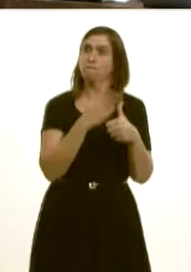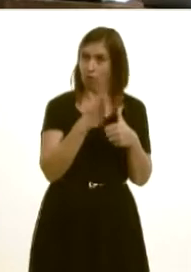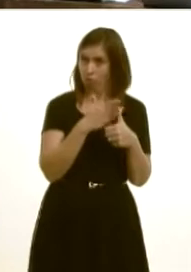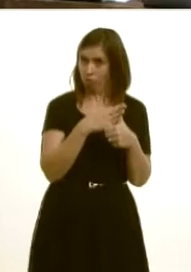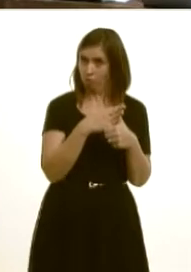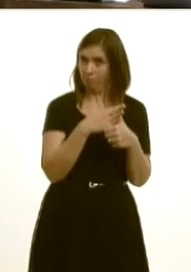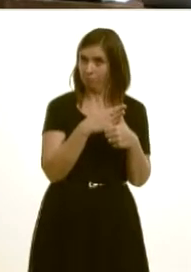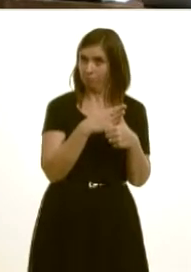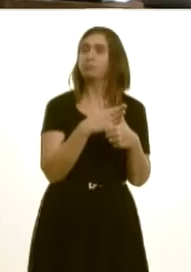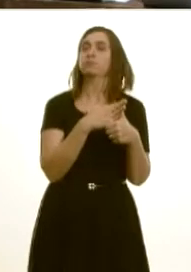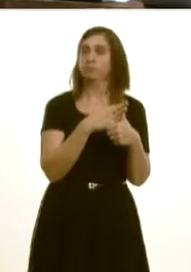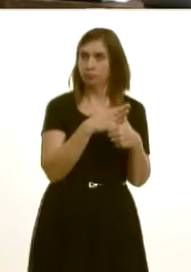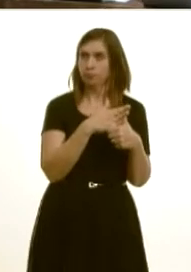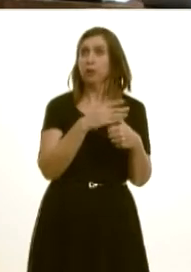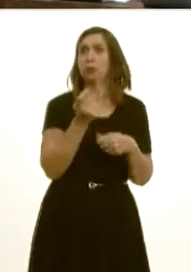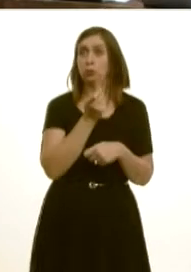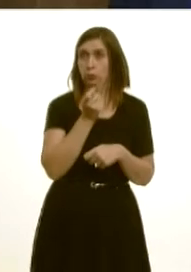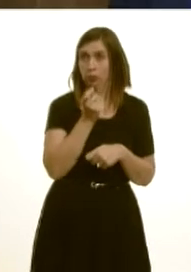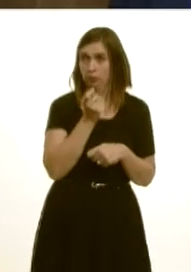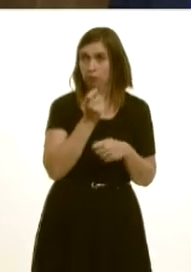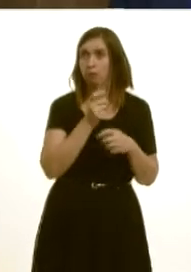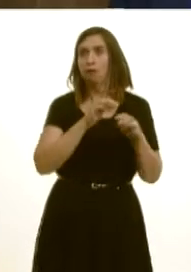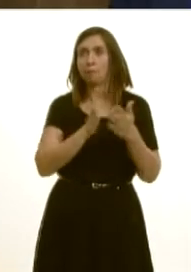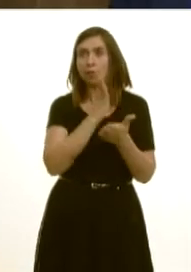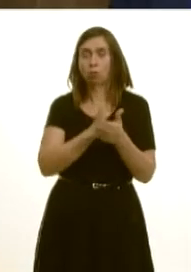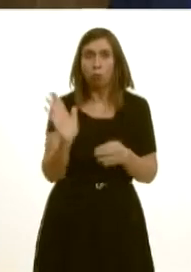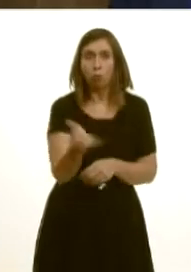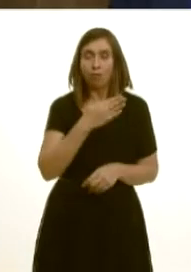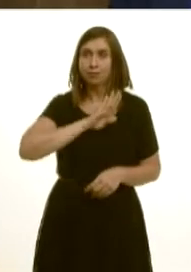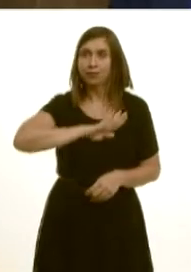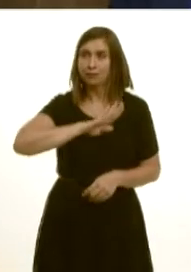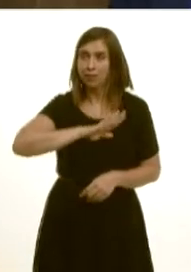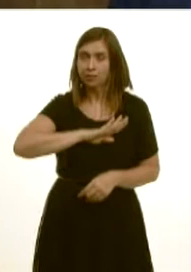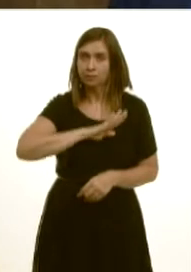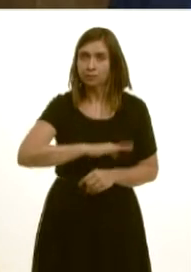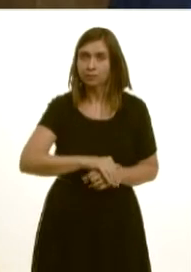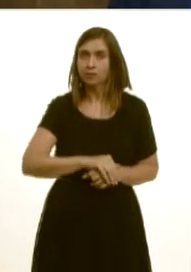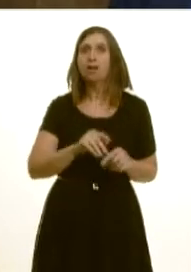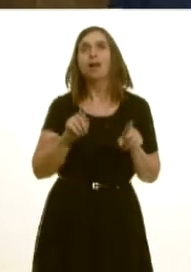will be done soon to the satisfaction of all. Of course, the feasibility studies will then